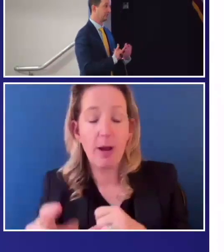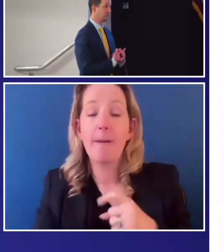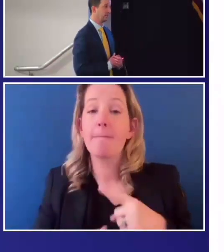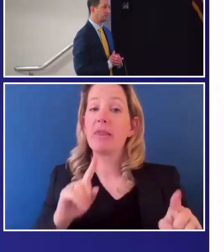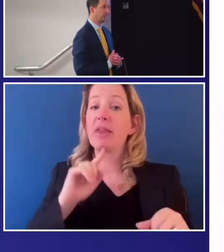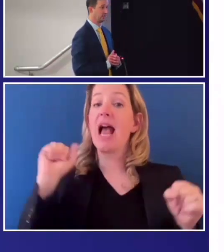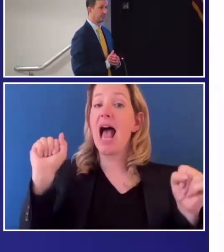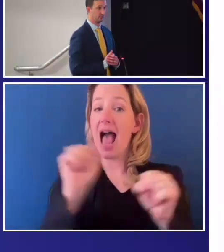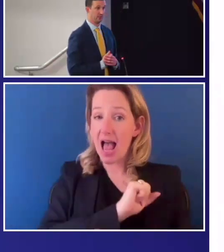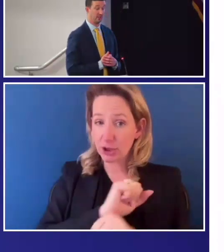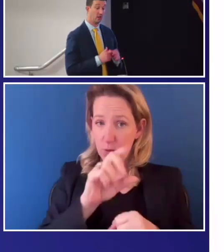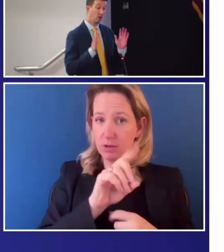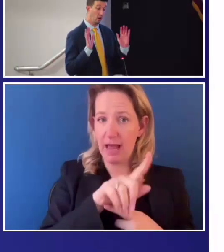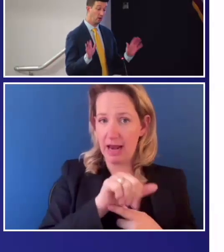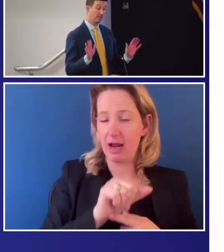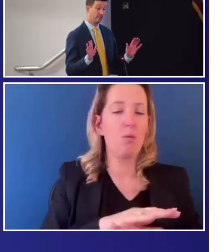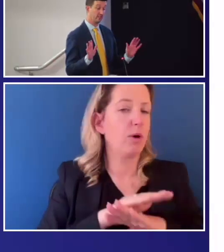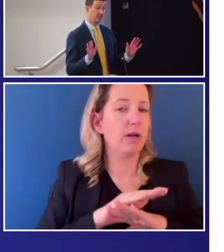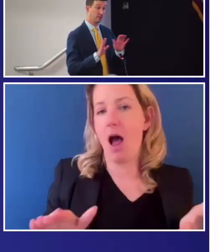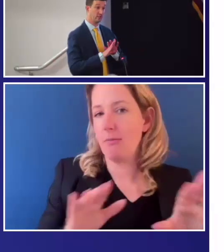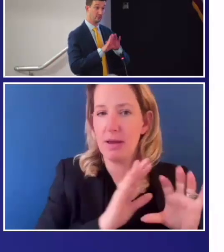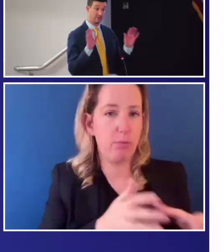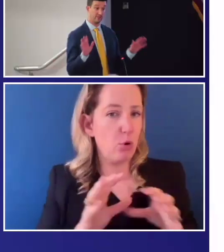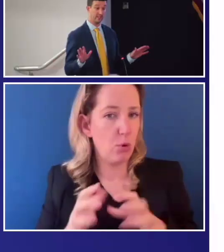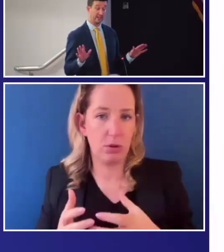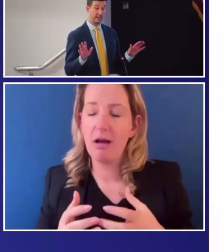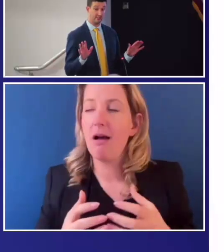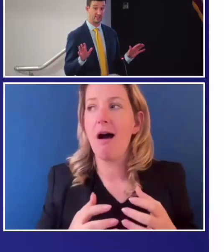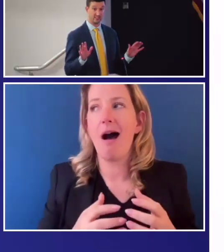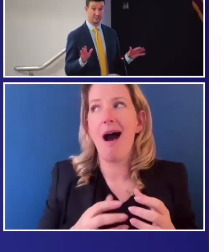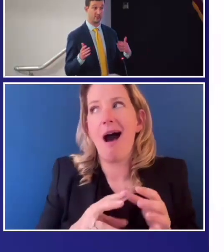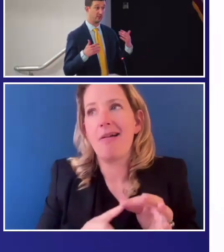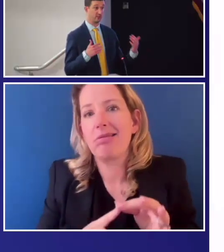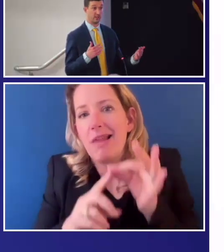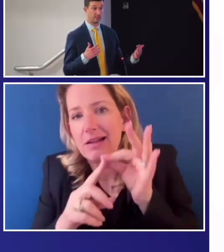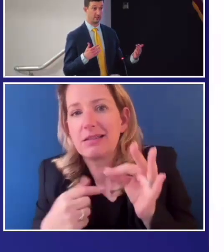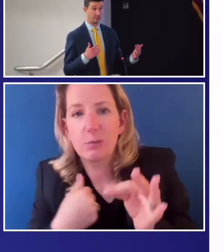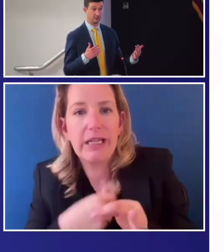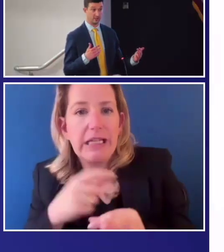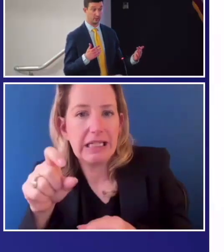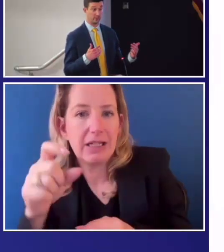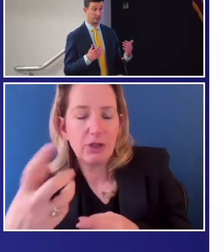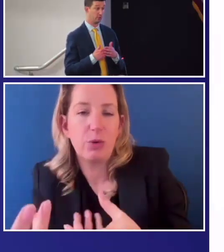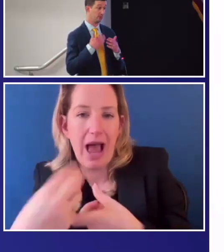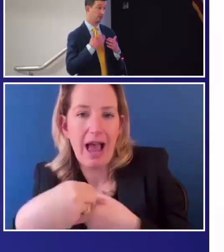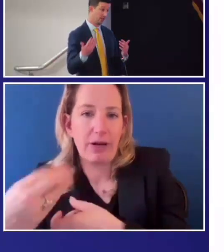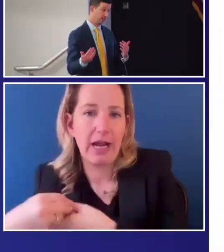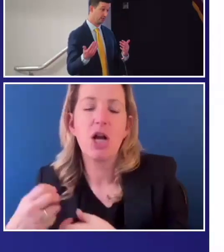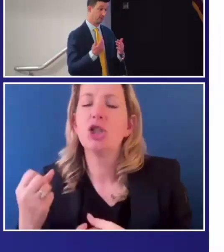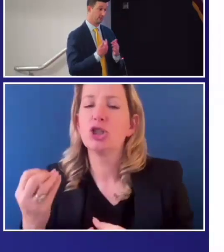aggregation process is method. All of that to say, there are significant caveats to consider as you talk to your constituency groups, as you talk to your